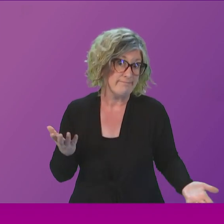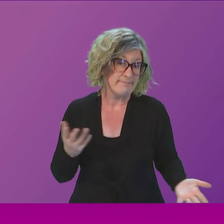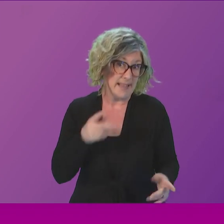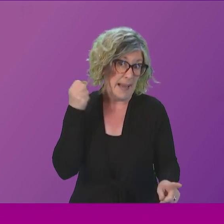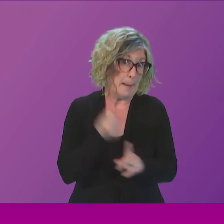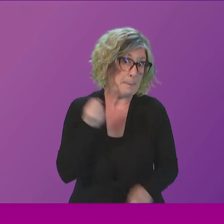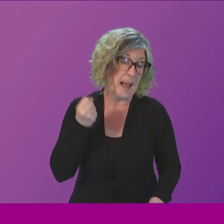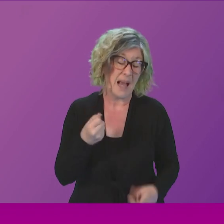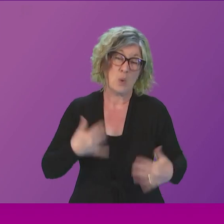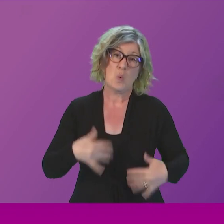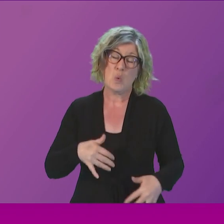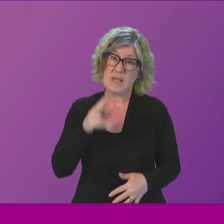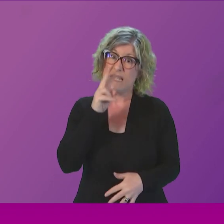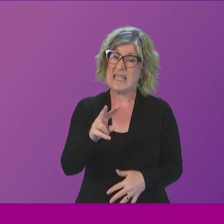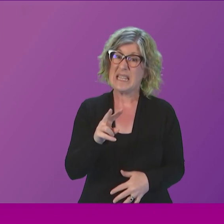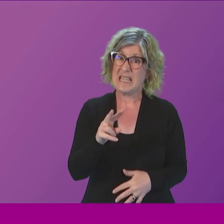Thank you, members.